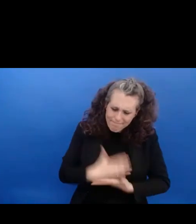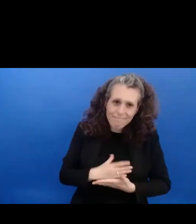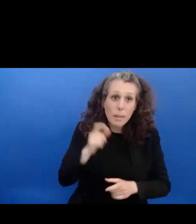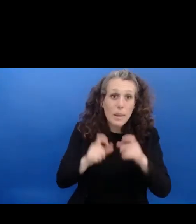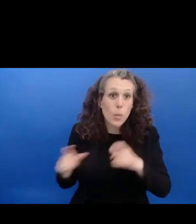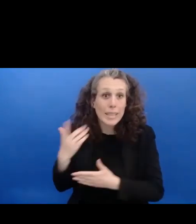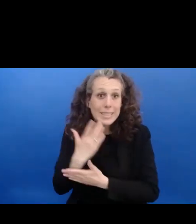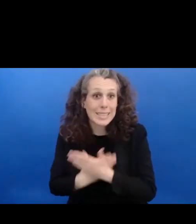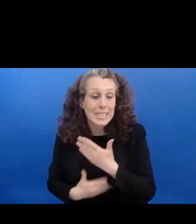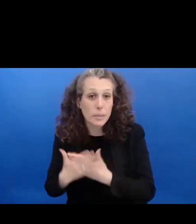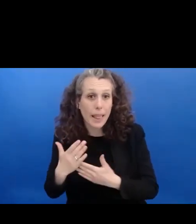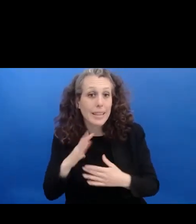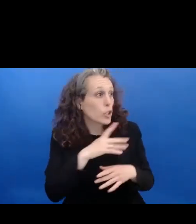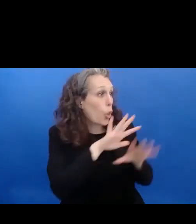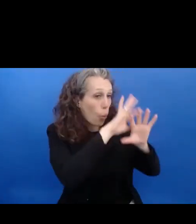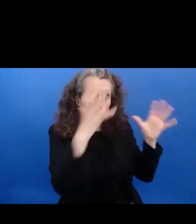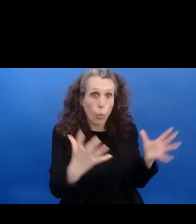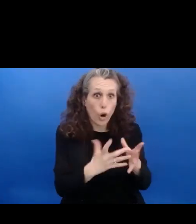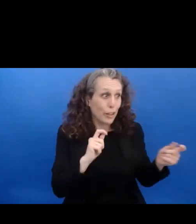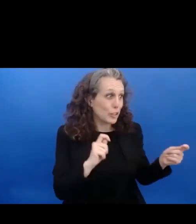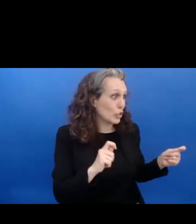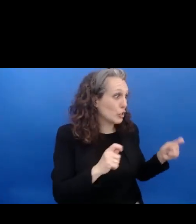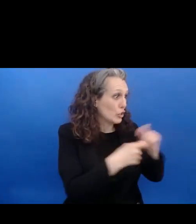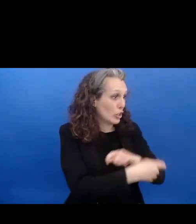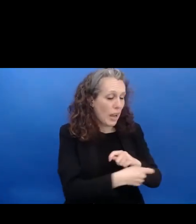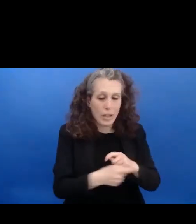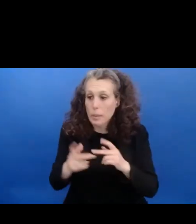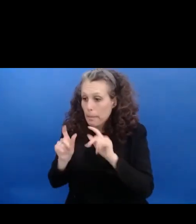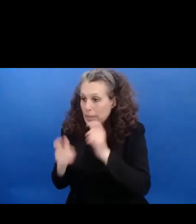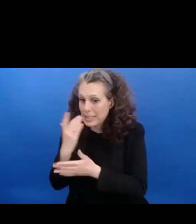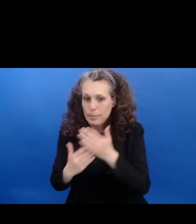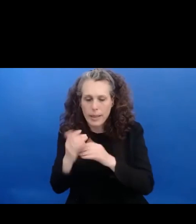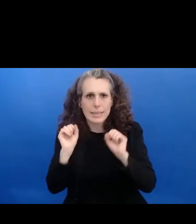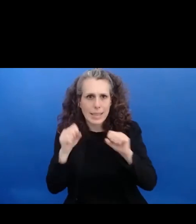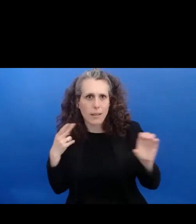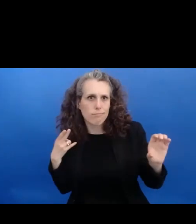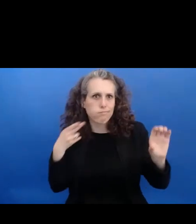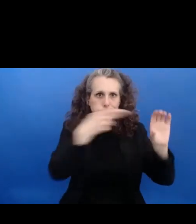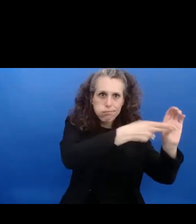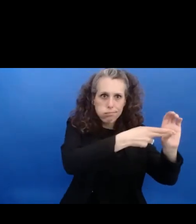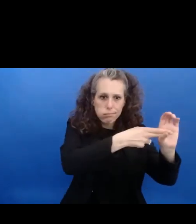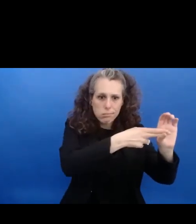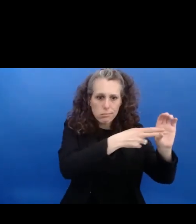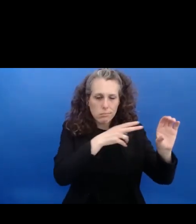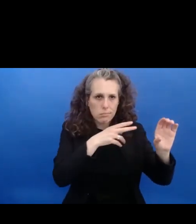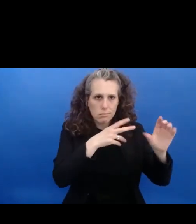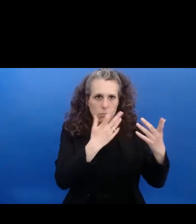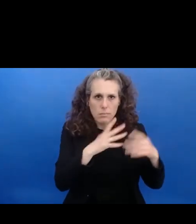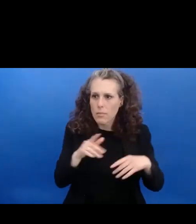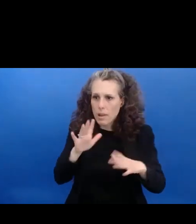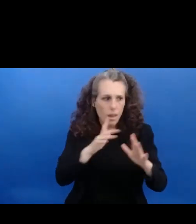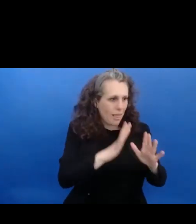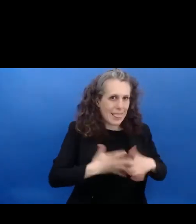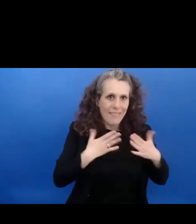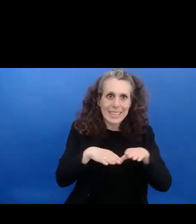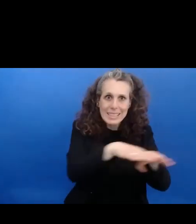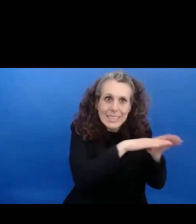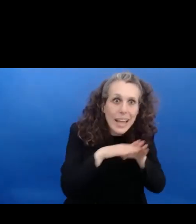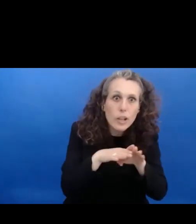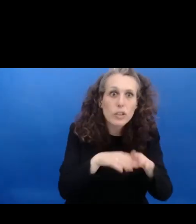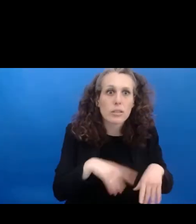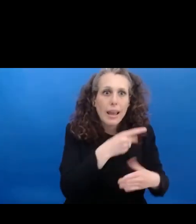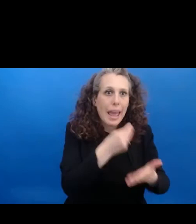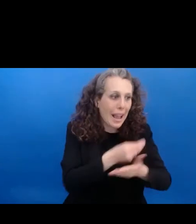to the new normal in this pandemic period with uh with living standards and and economic rights